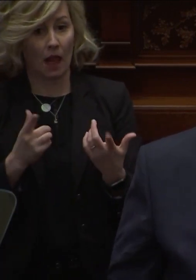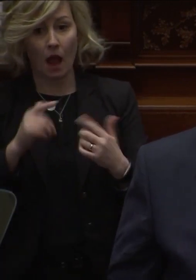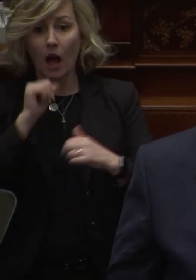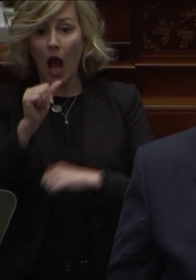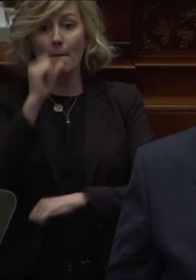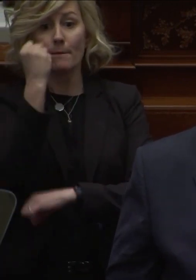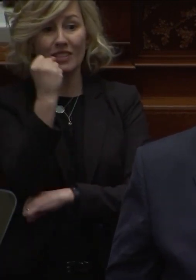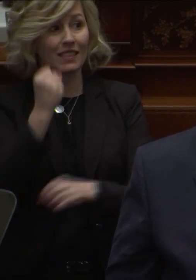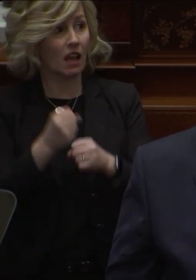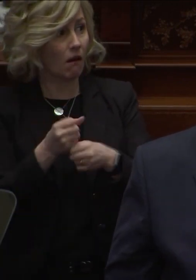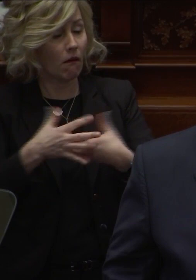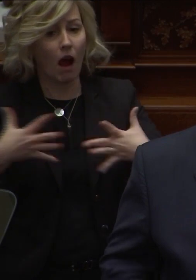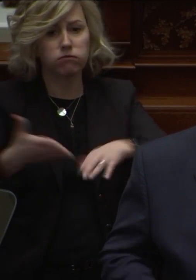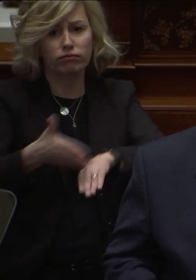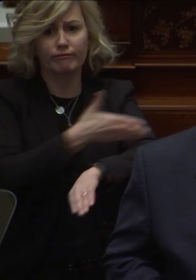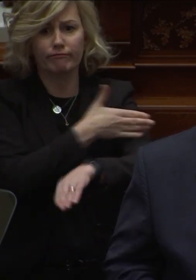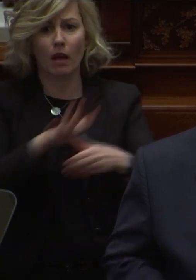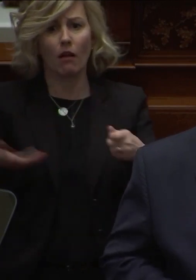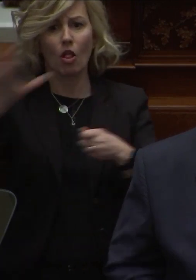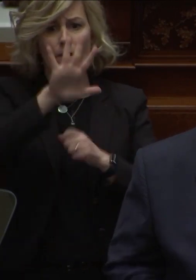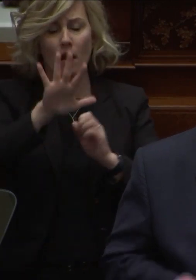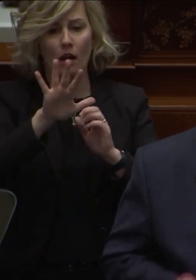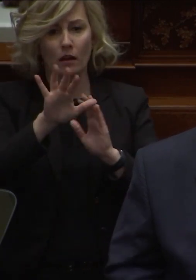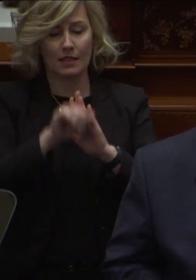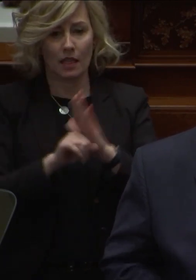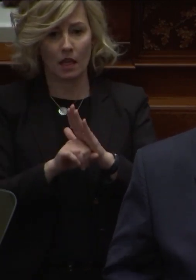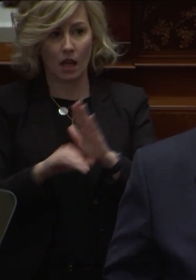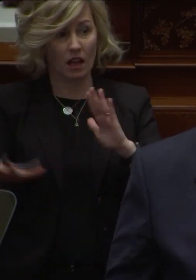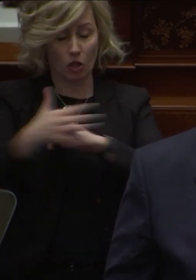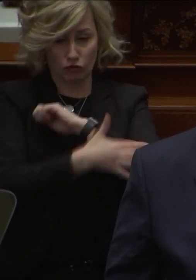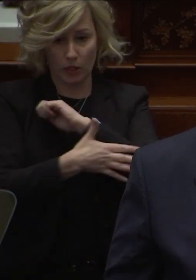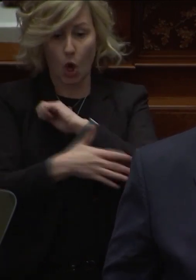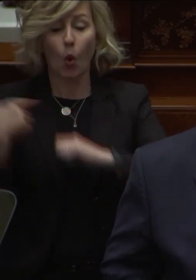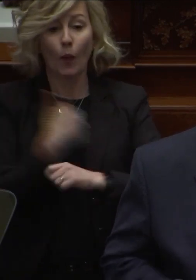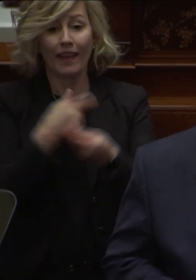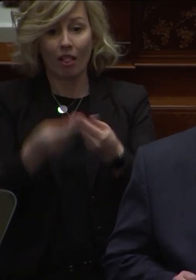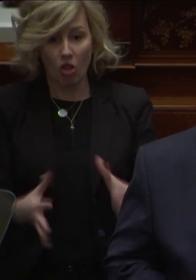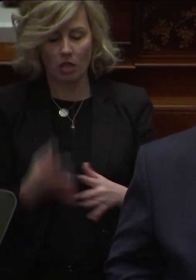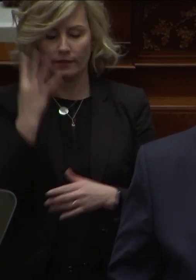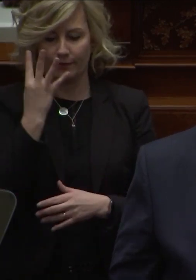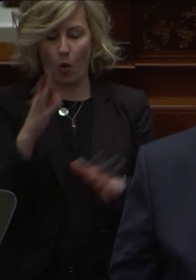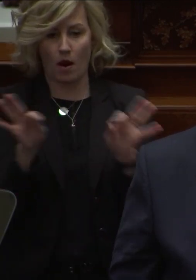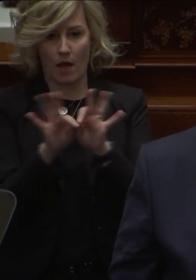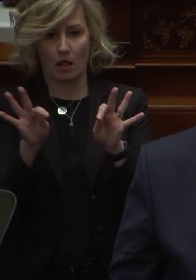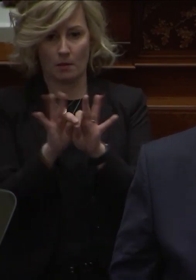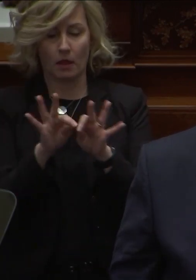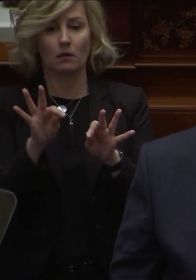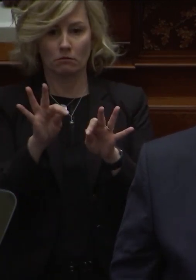FACING THE STATE. DURING A TIME OF UNPRECEDENTED ECONOMIC GROWTH ACROSS THE